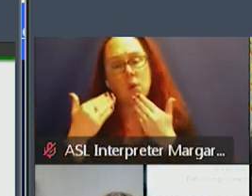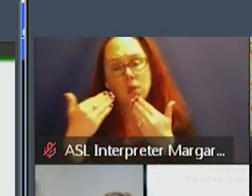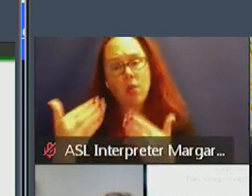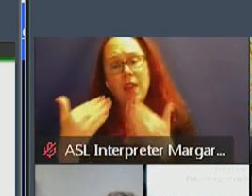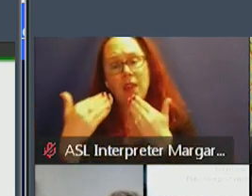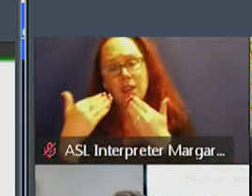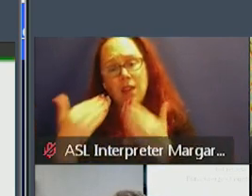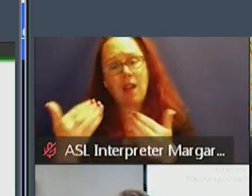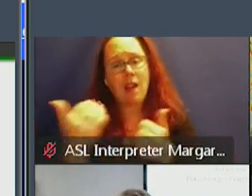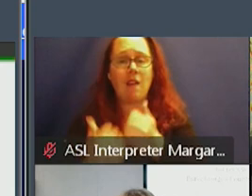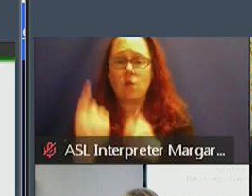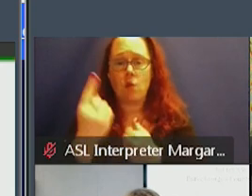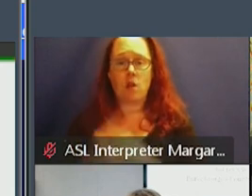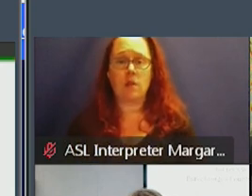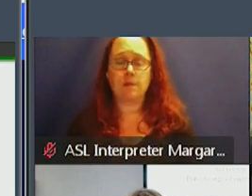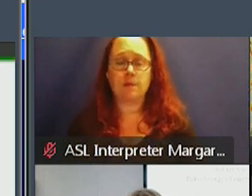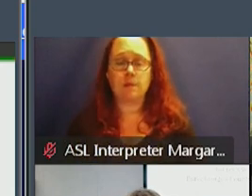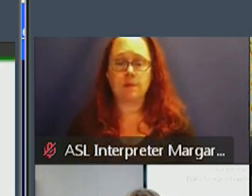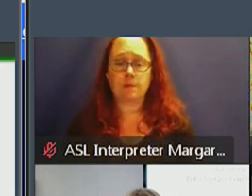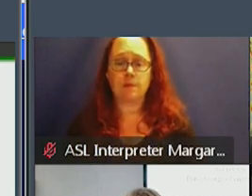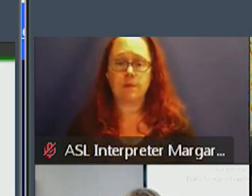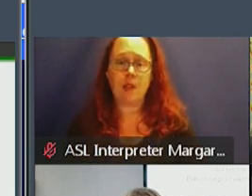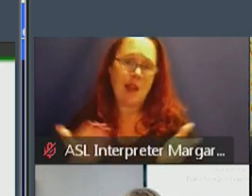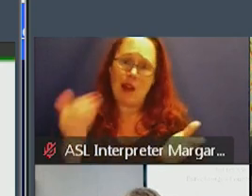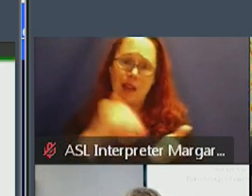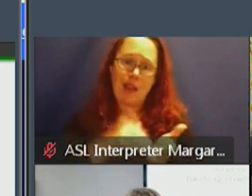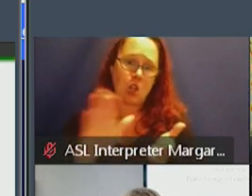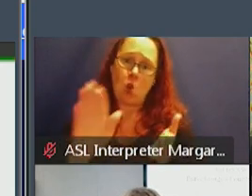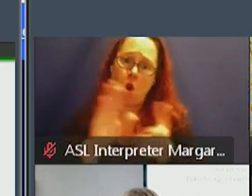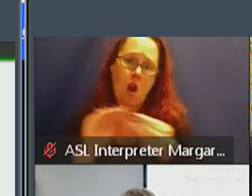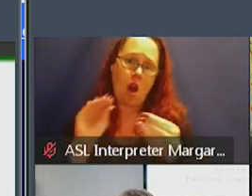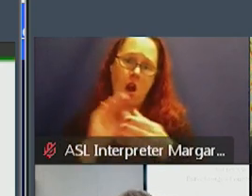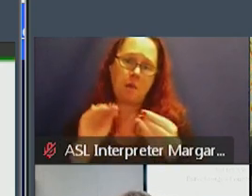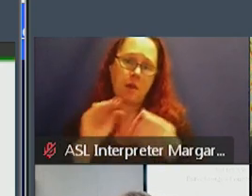All your, your, again, your, your comments were were, were thoughtful.